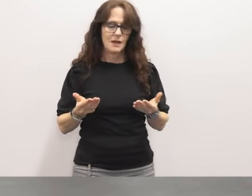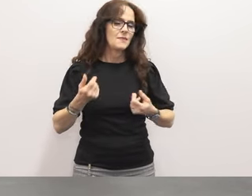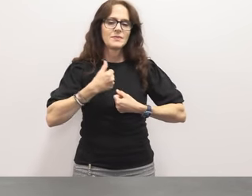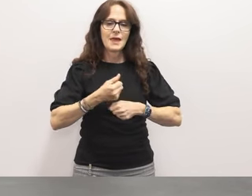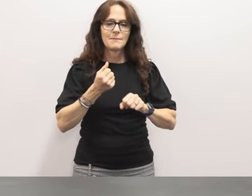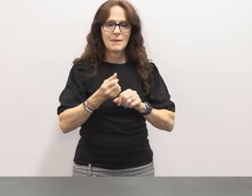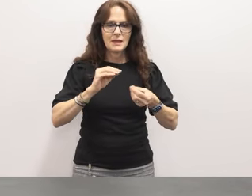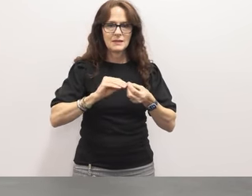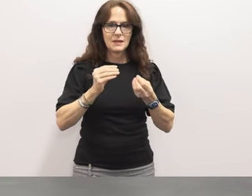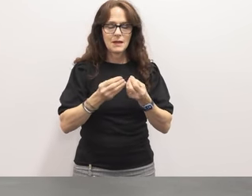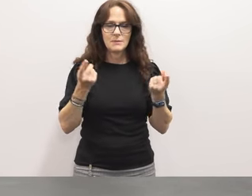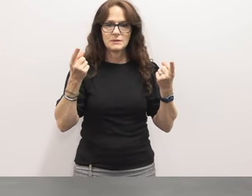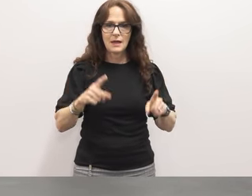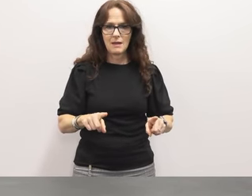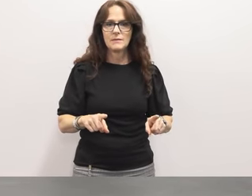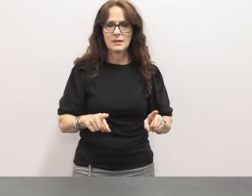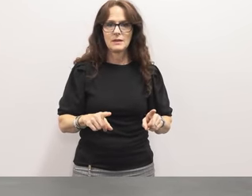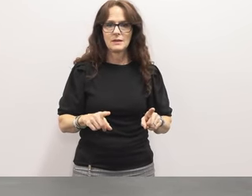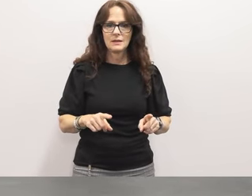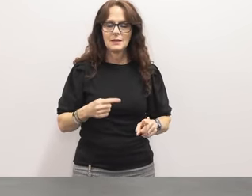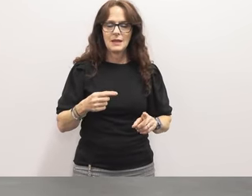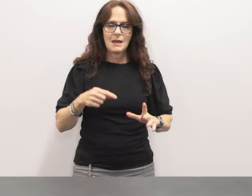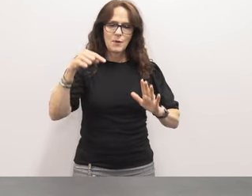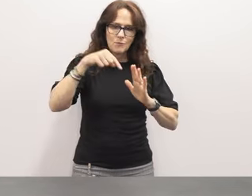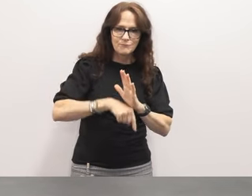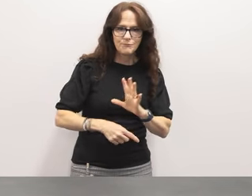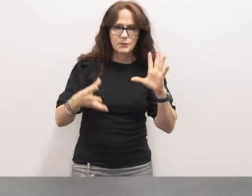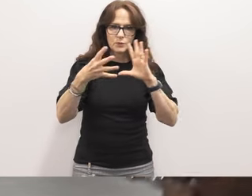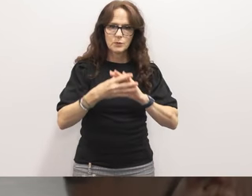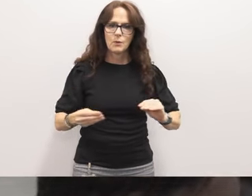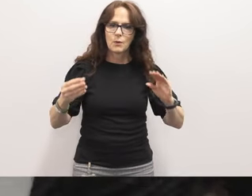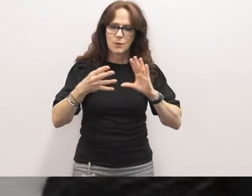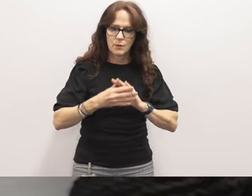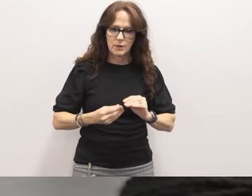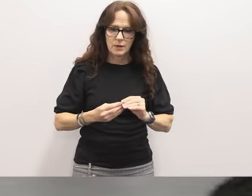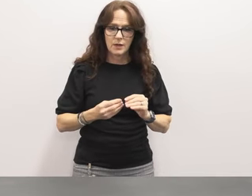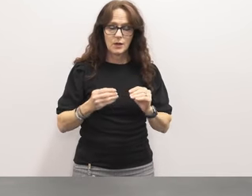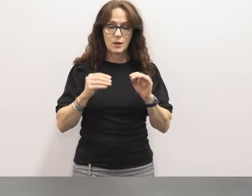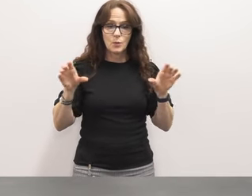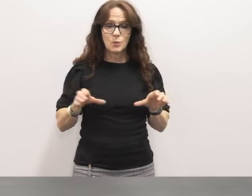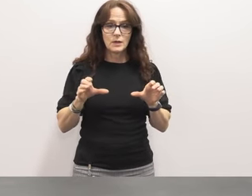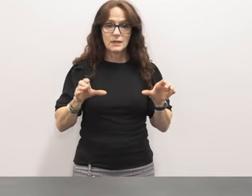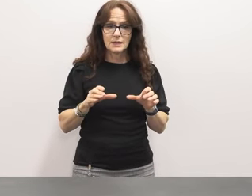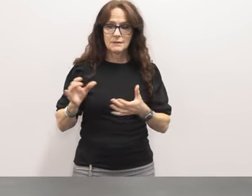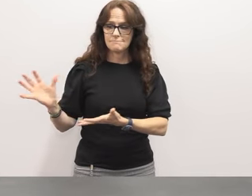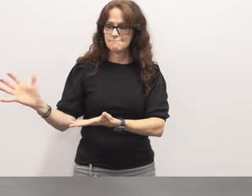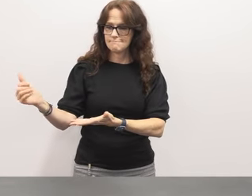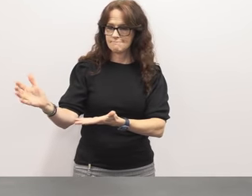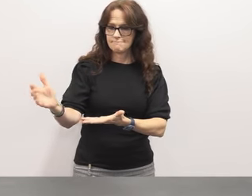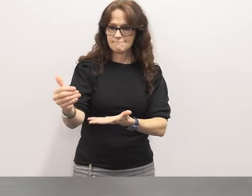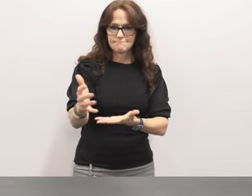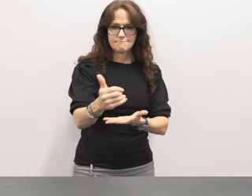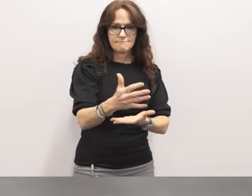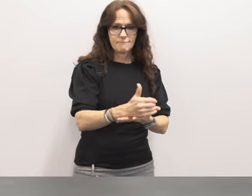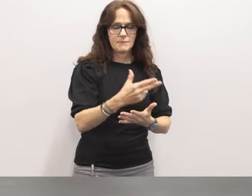that can tell you more about the story. And we wanted to, we, what we did is we gathered data around our high schools who had positive outliers.